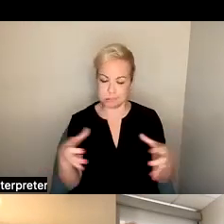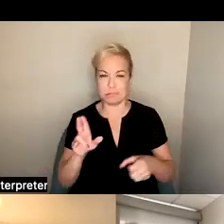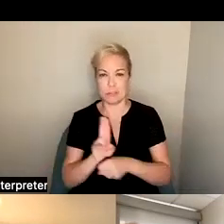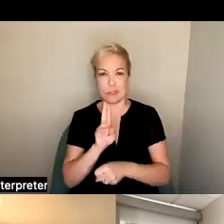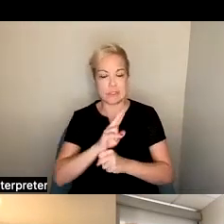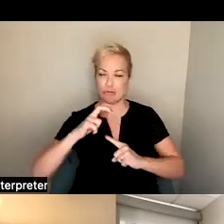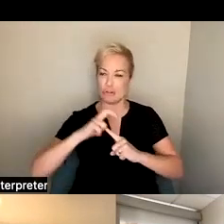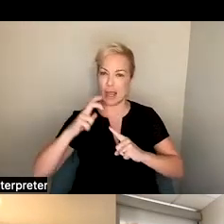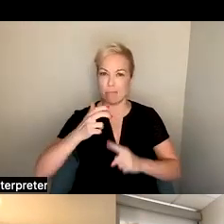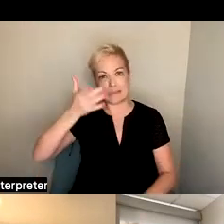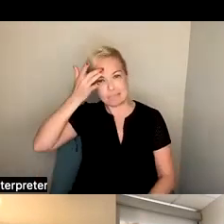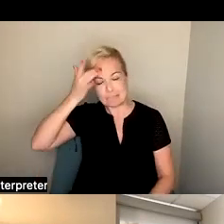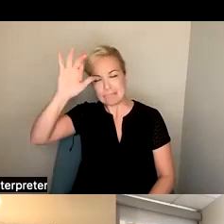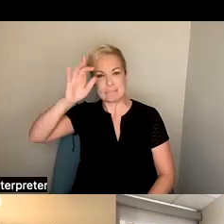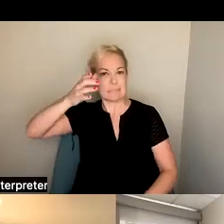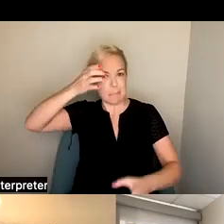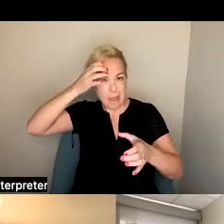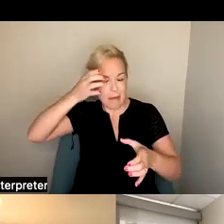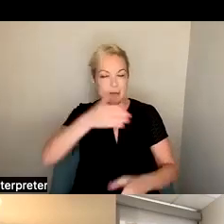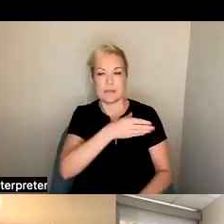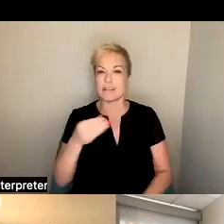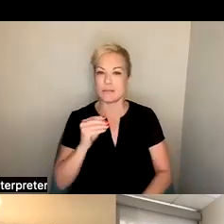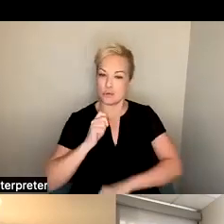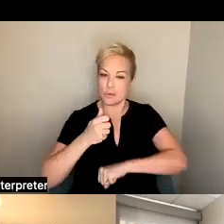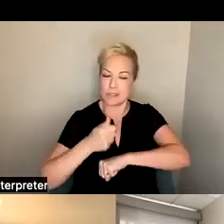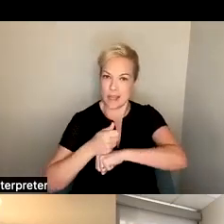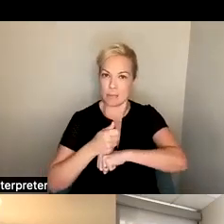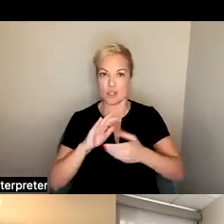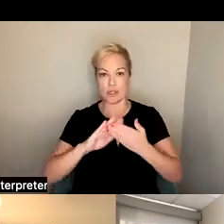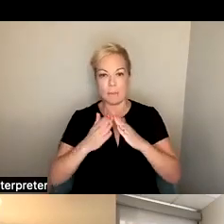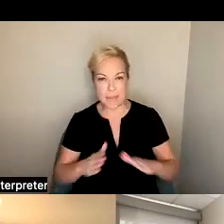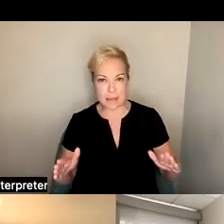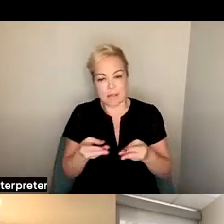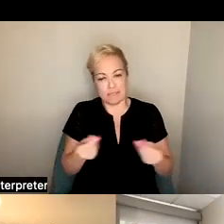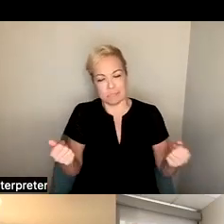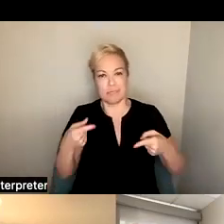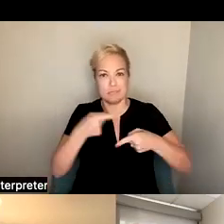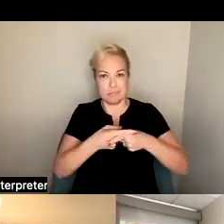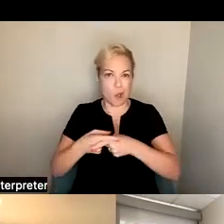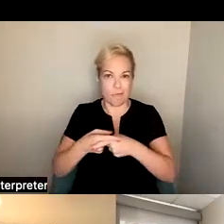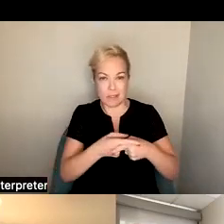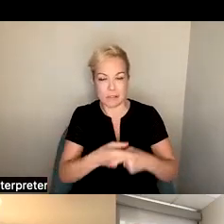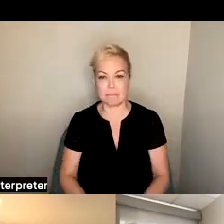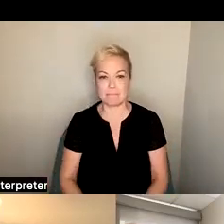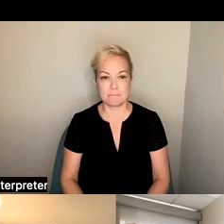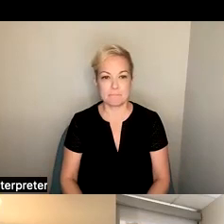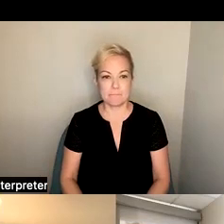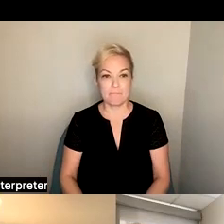resolve conflict and establish peace through reason. And then, around the time of the 1790s,